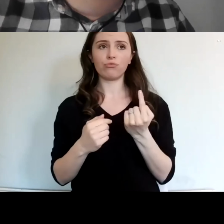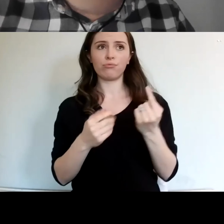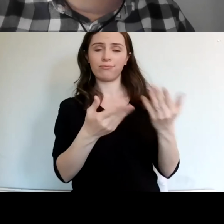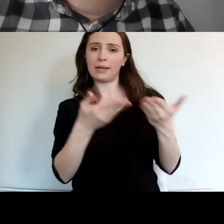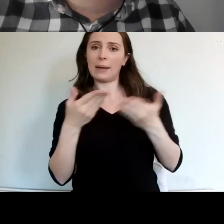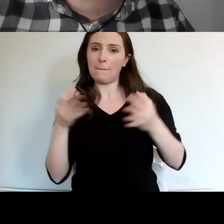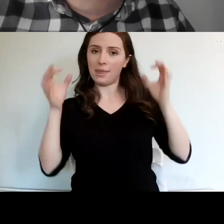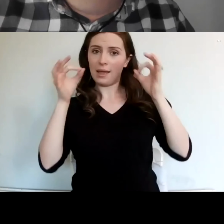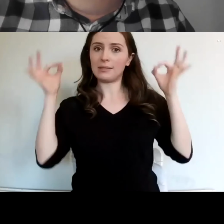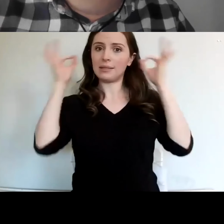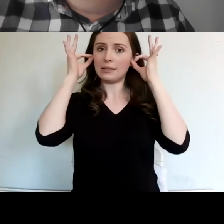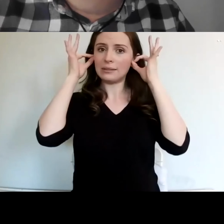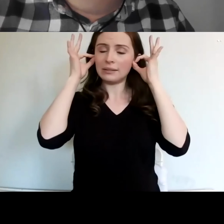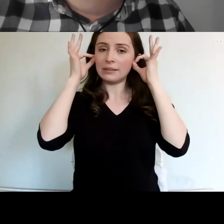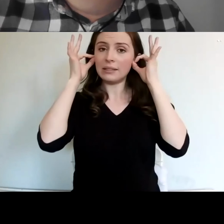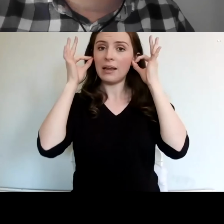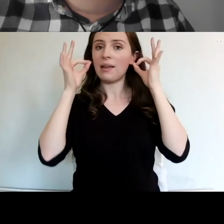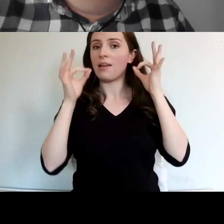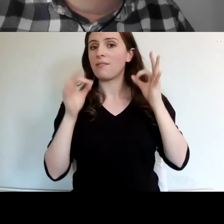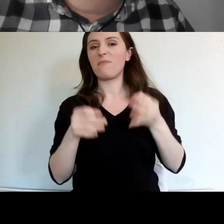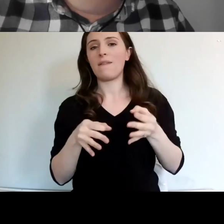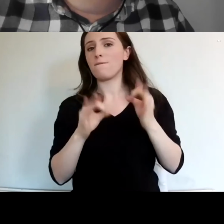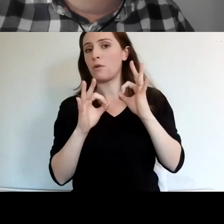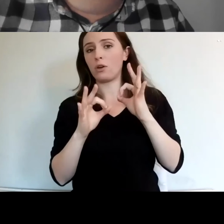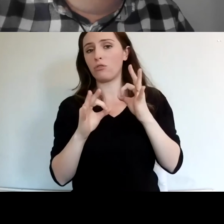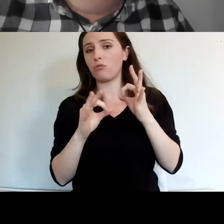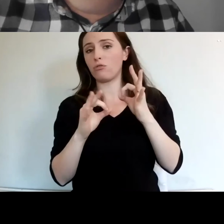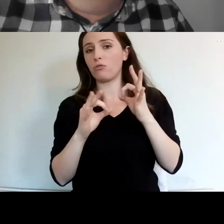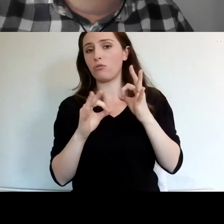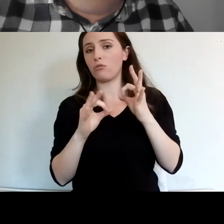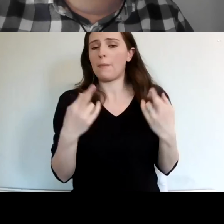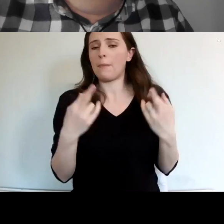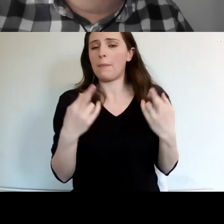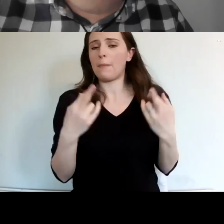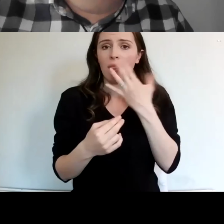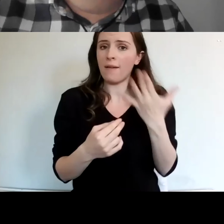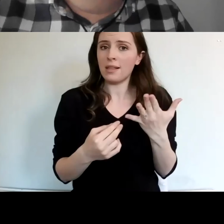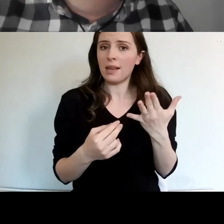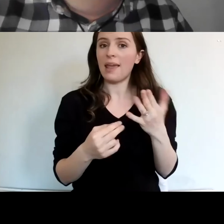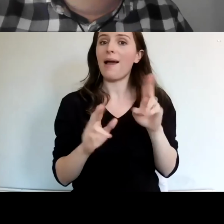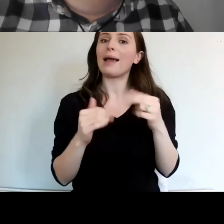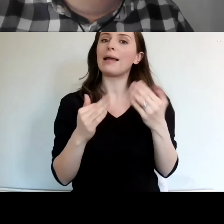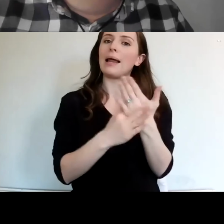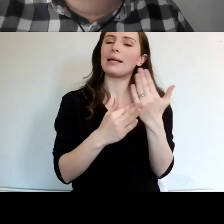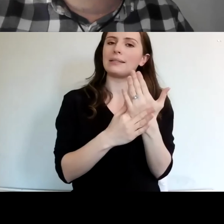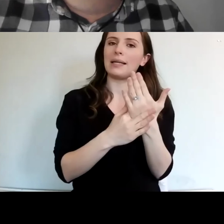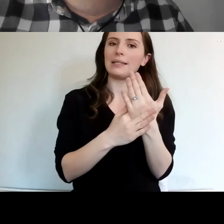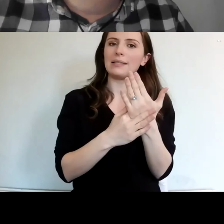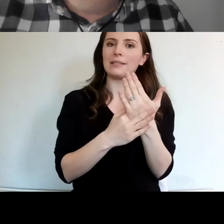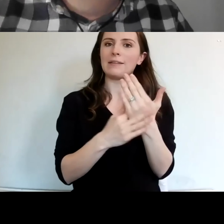and it was done in a very, very, very nice way. That meant that I could access the content in a way that worked for me